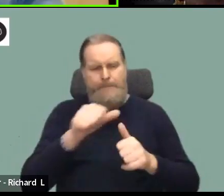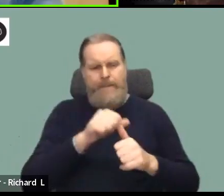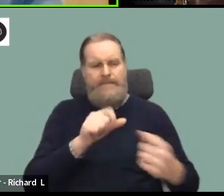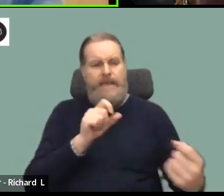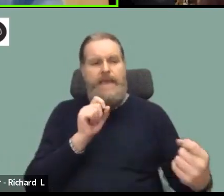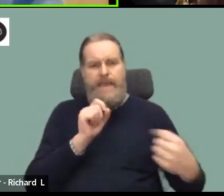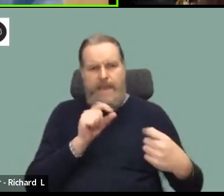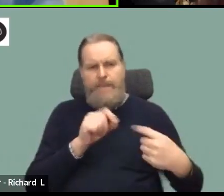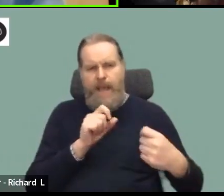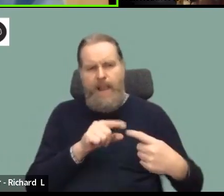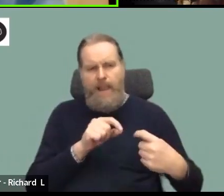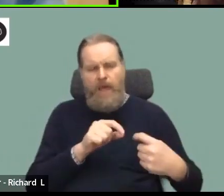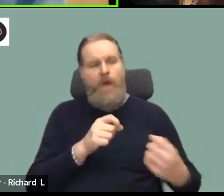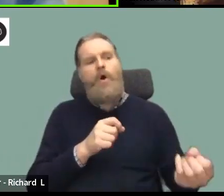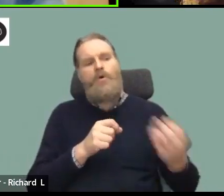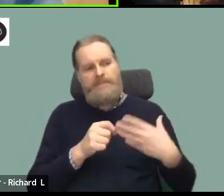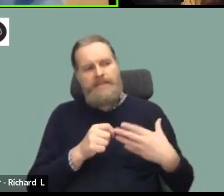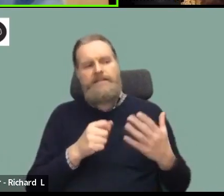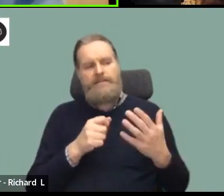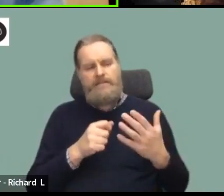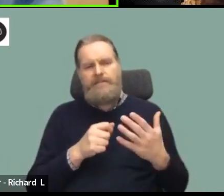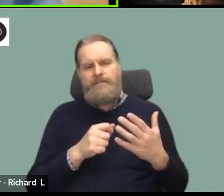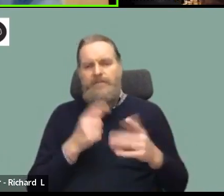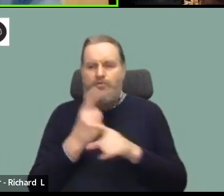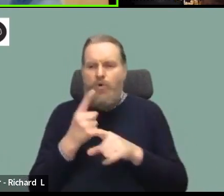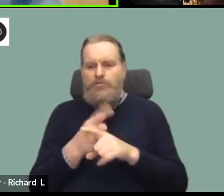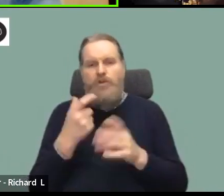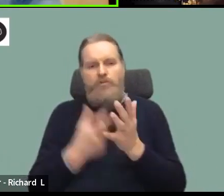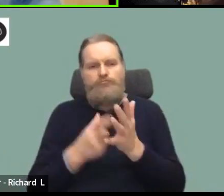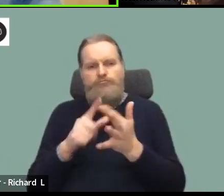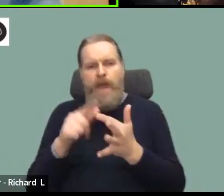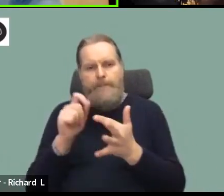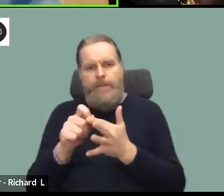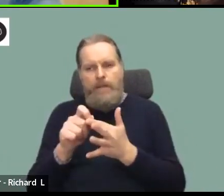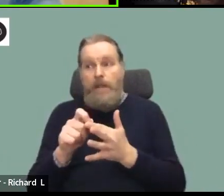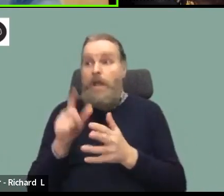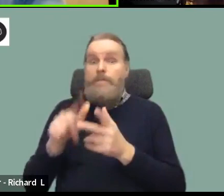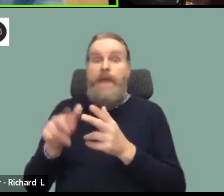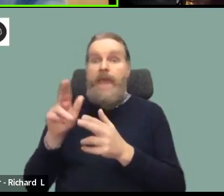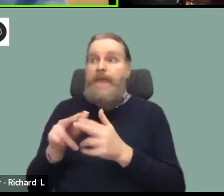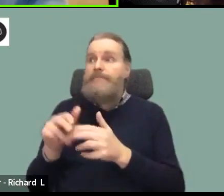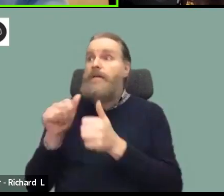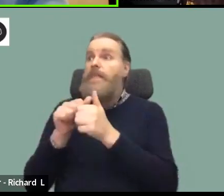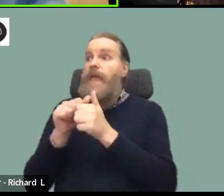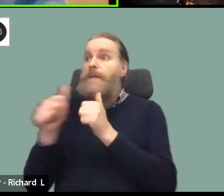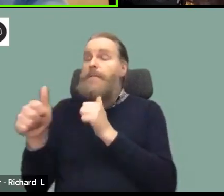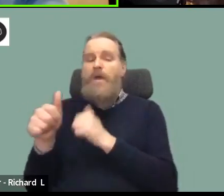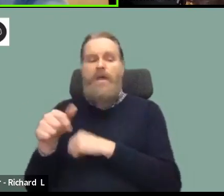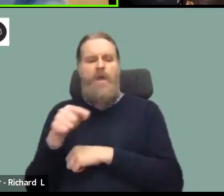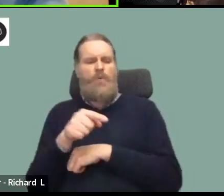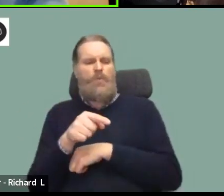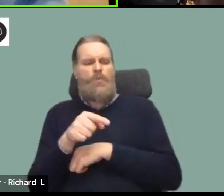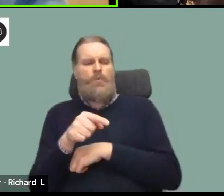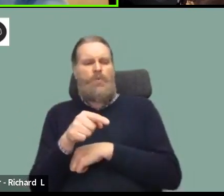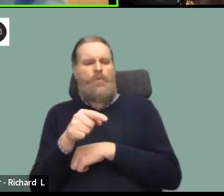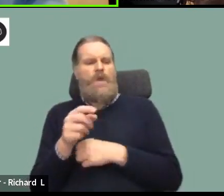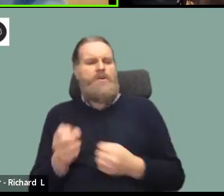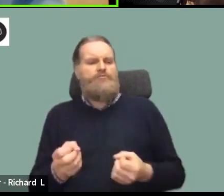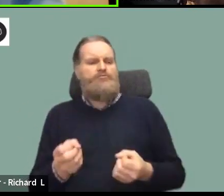issue he should either email he should either email us and I talked to his local Rep. But if there was any. But if there was any sniff. have any employer have any employer, so you can get have any employer, seeking